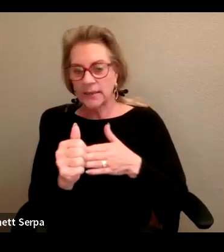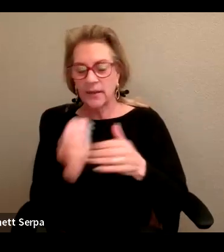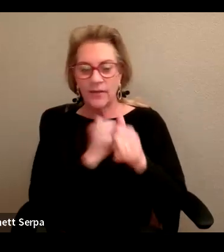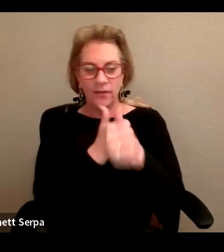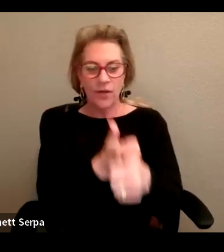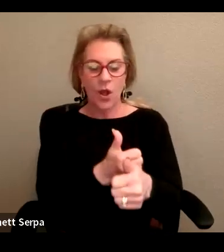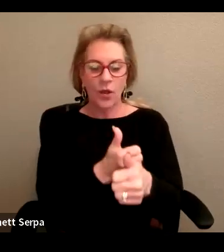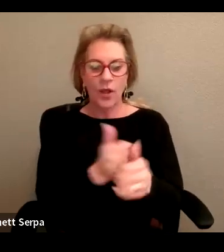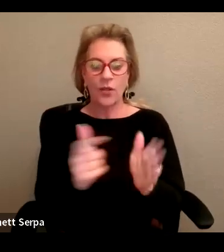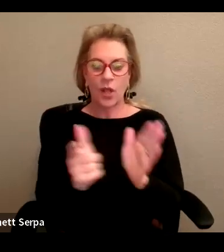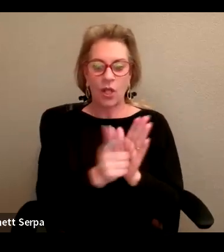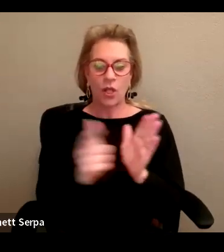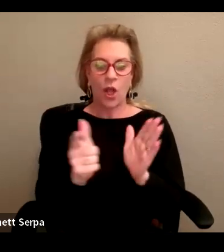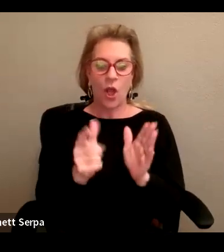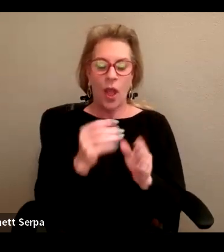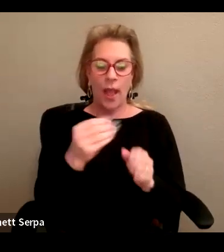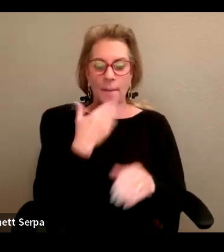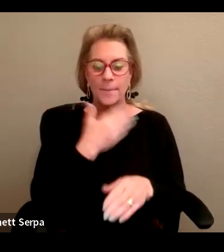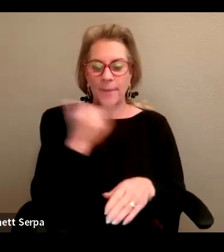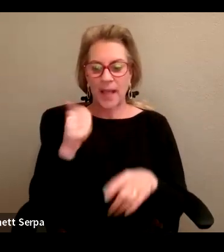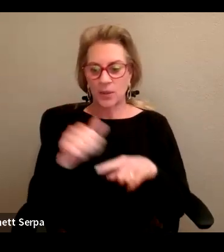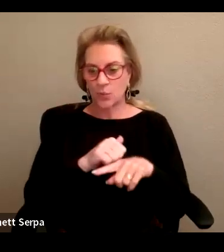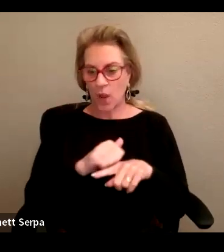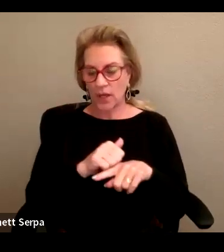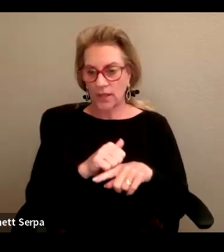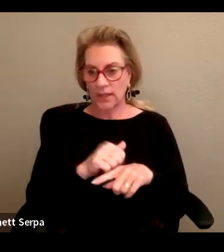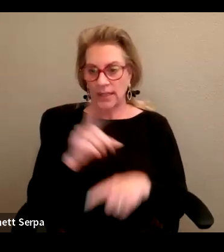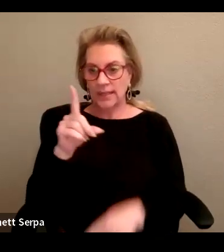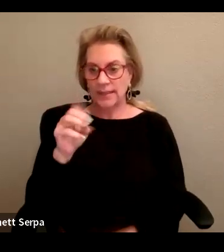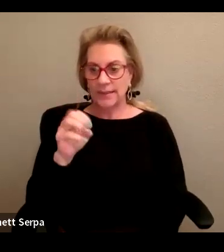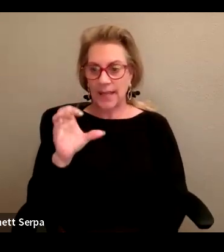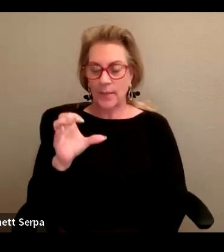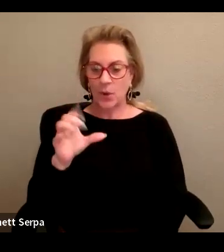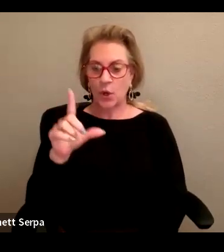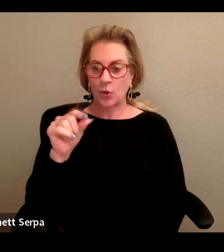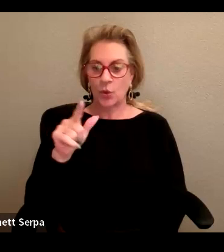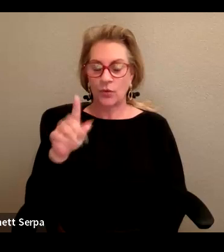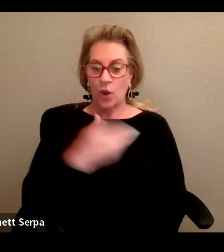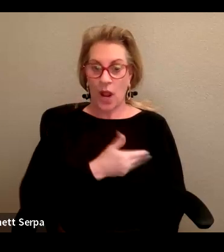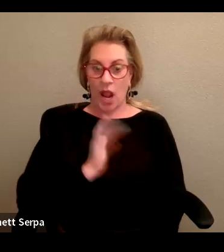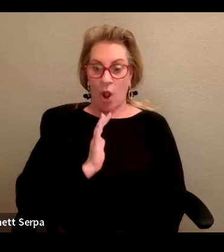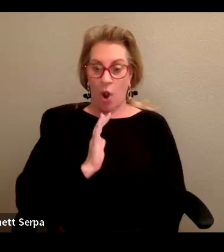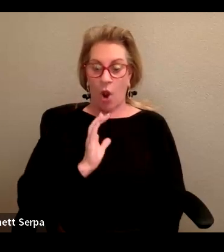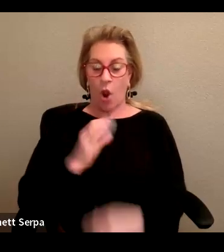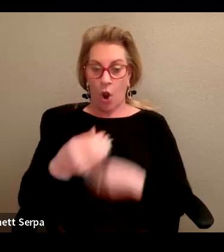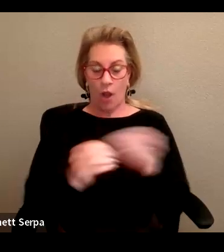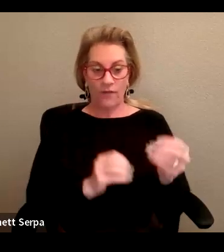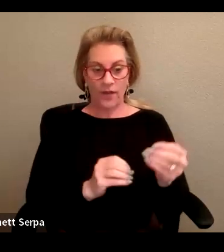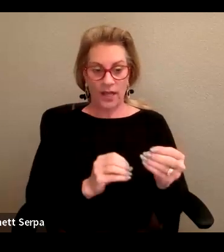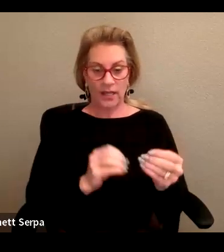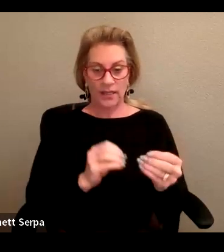the law and best practices in December 2024 our office updated the guid guidances to ensure they